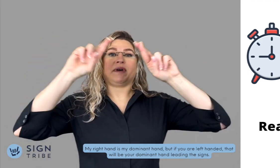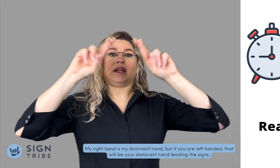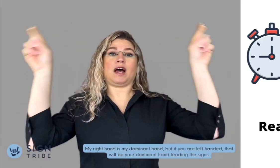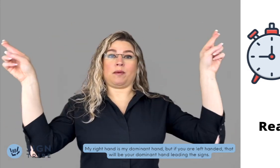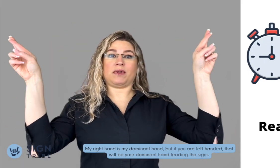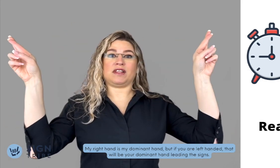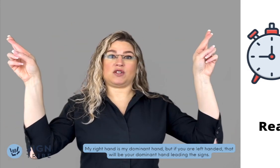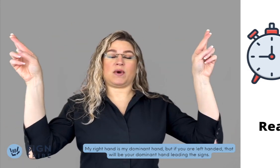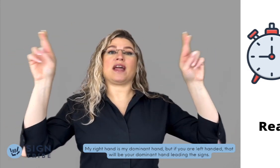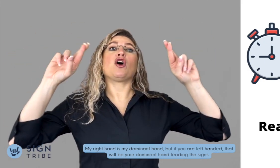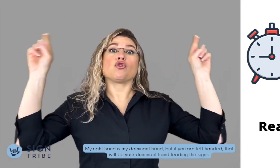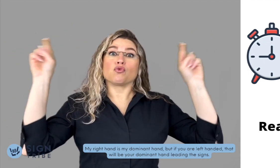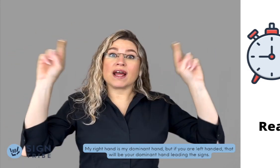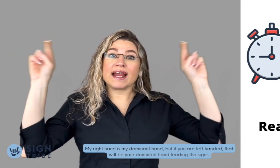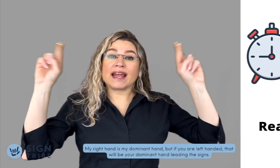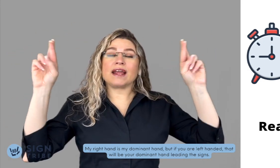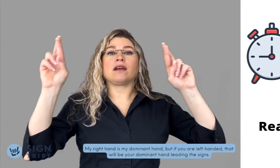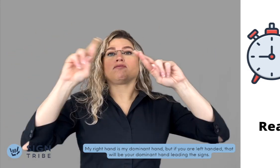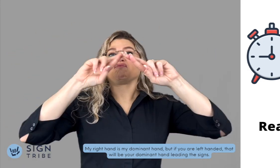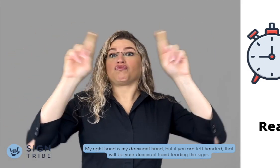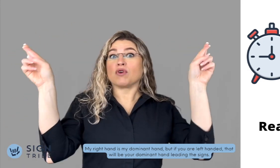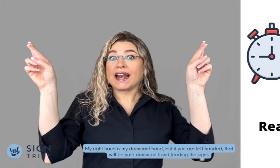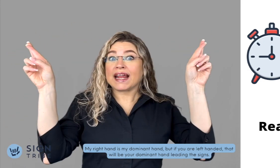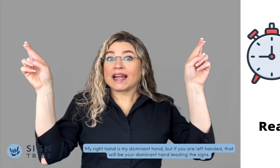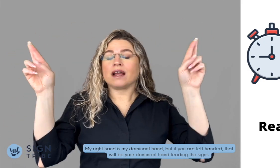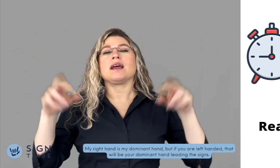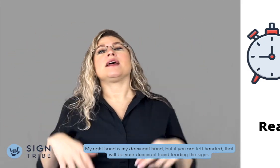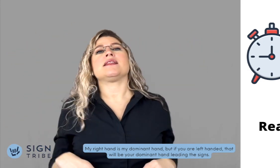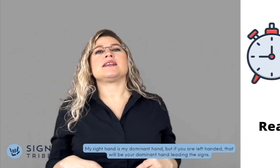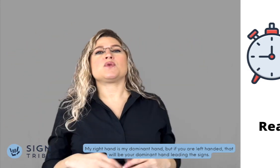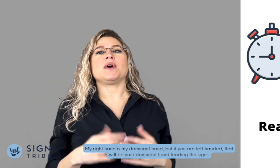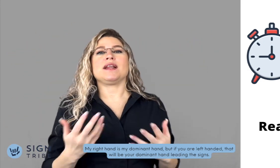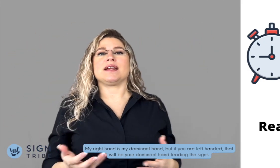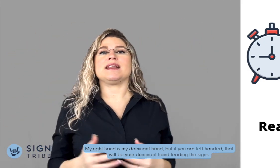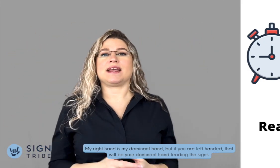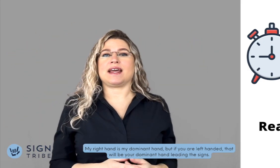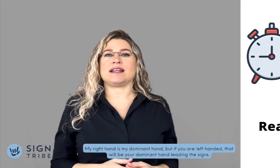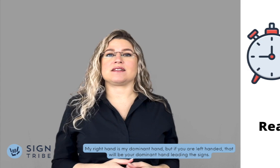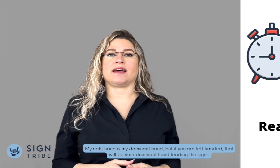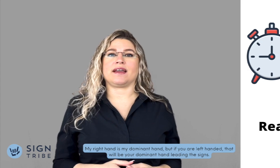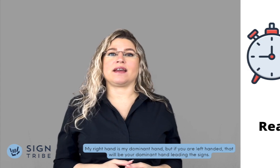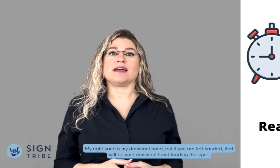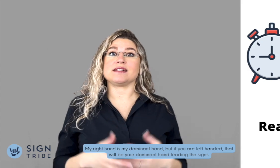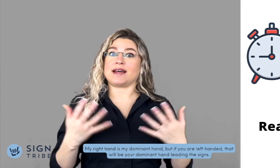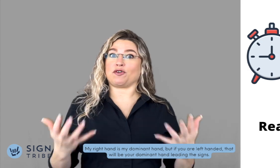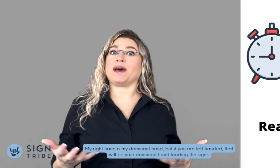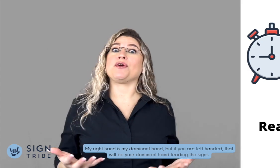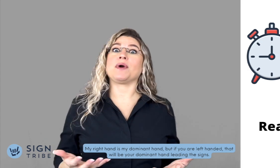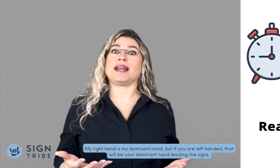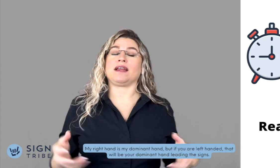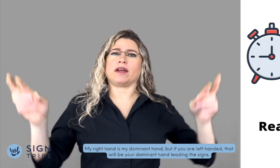but up this way. Ready, ready. This one indicates like, is everybody ready? Like,